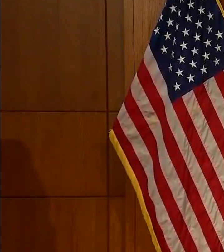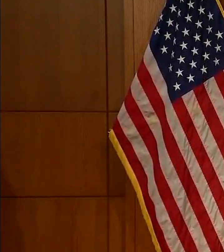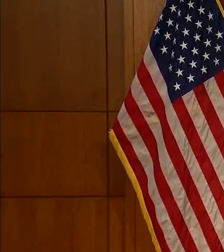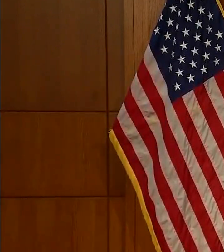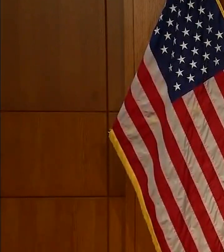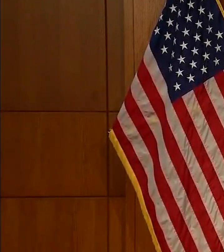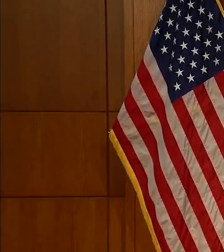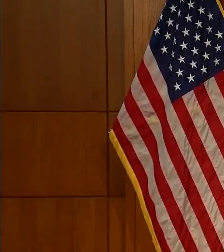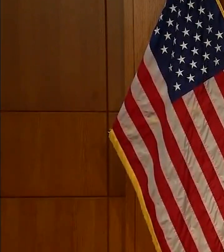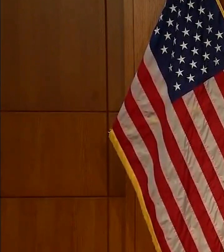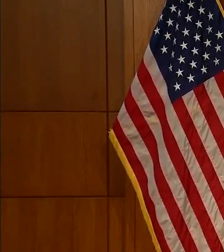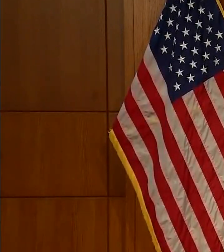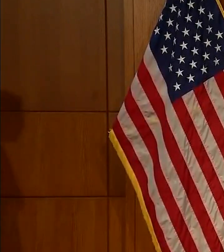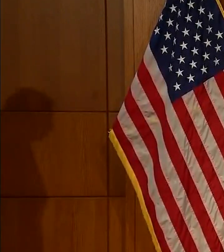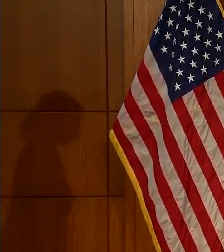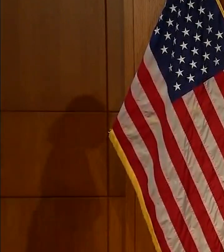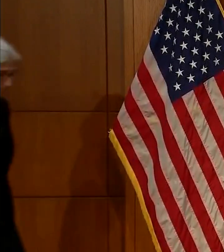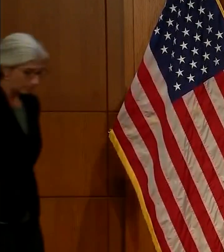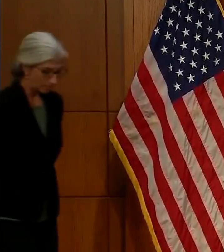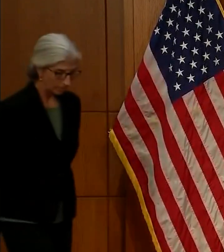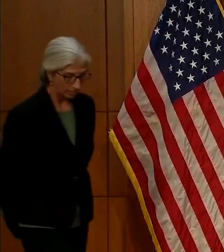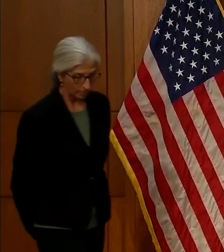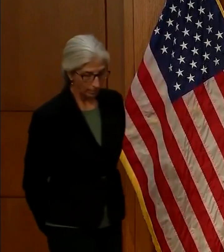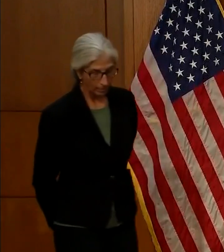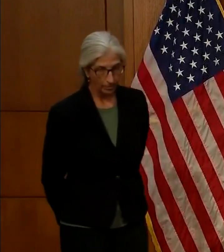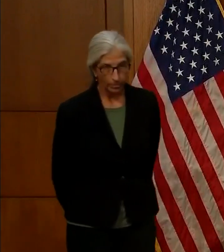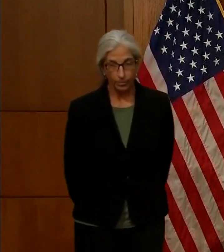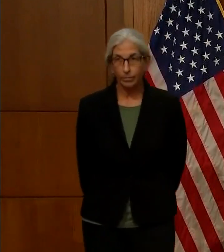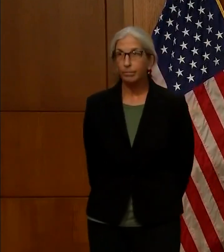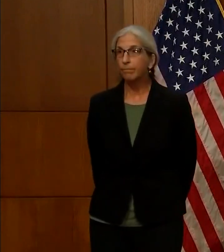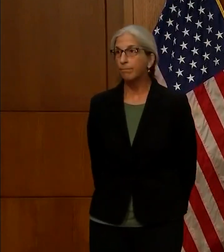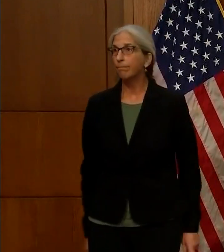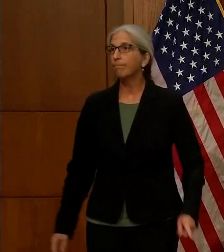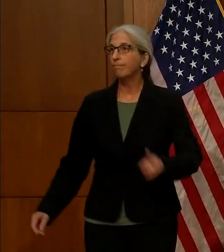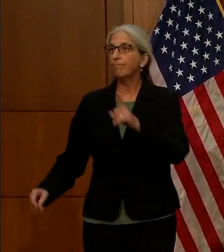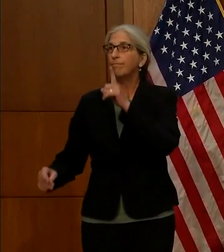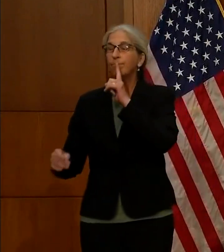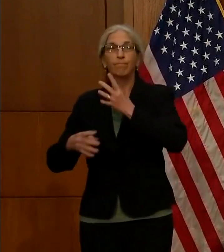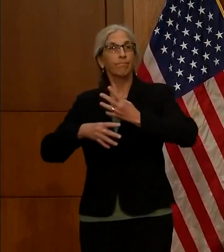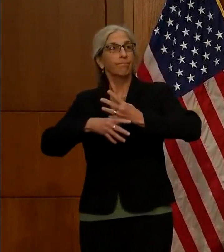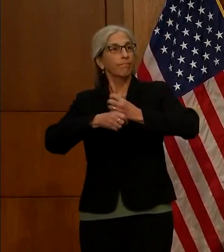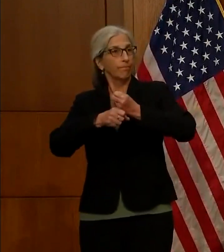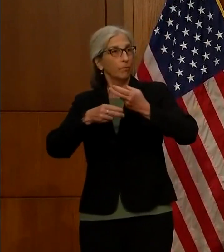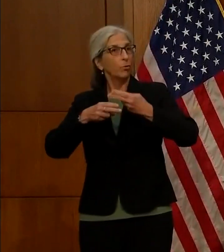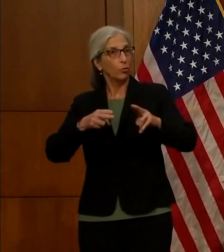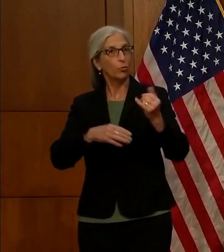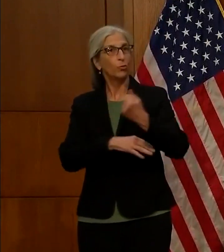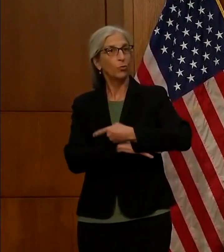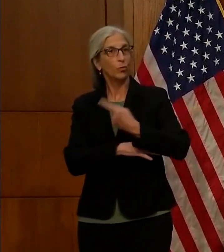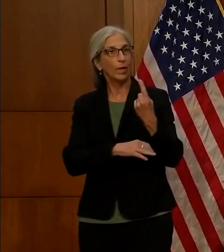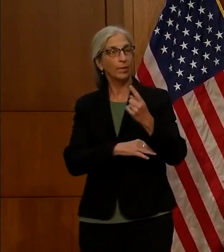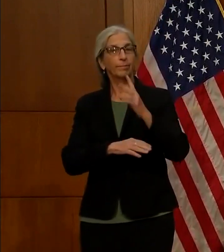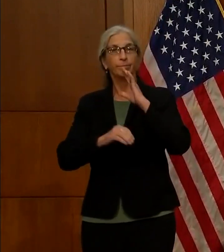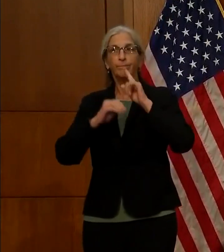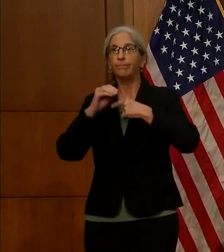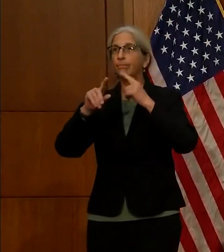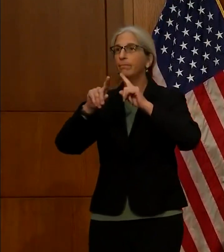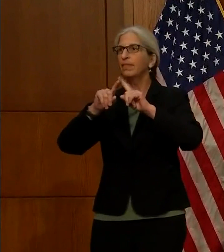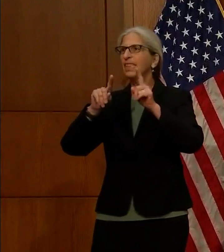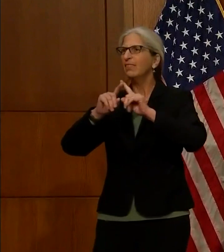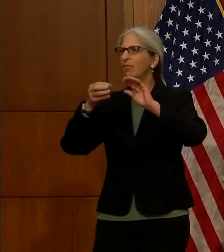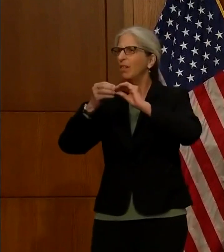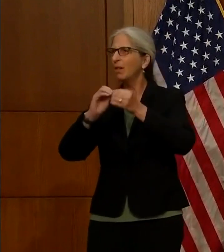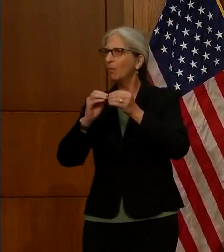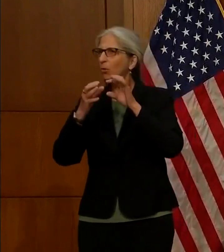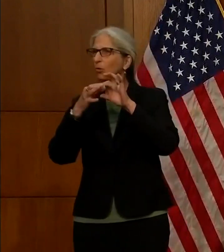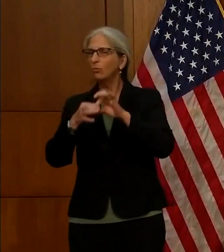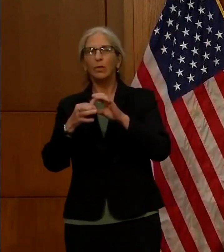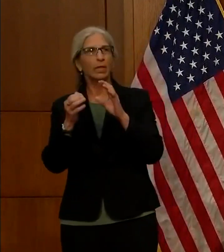THANK YOU. SO VERY BRIEFLY ON